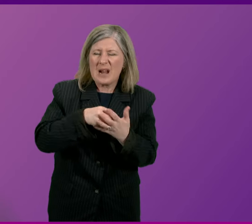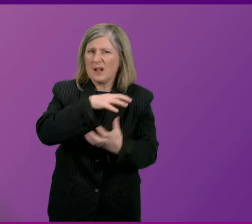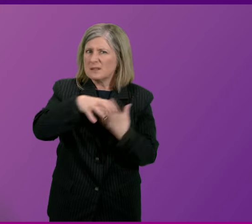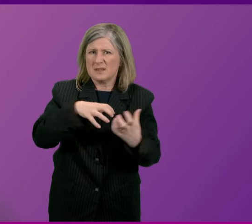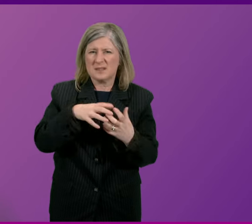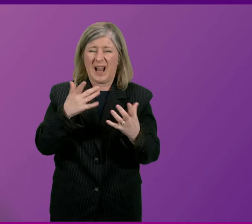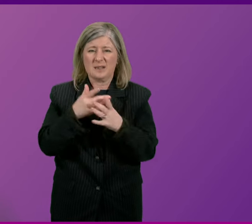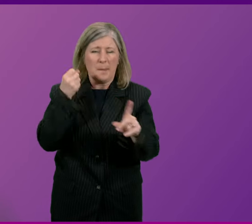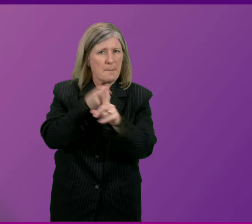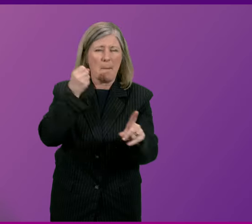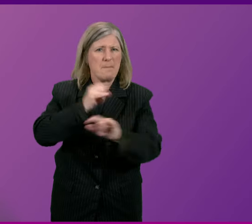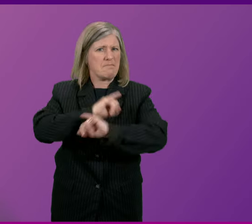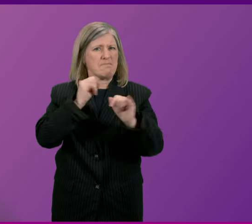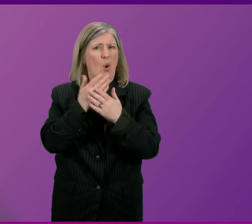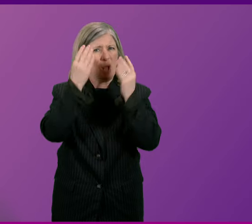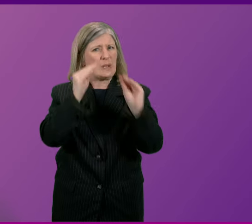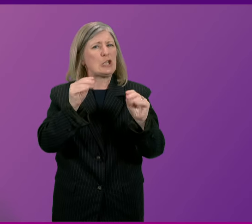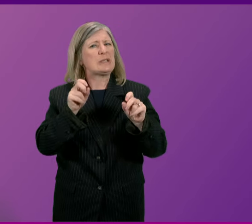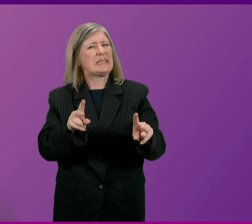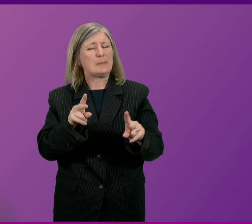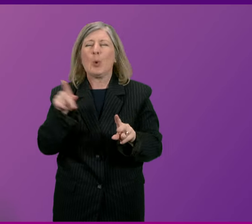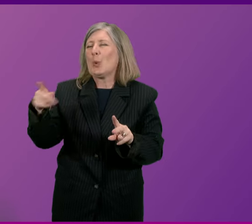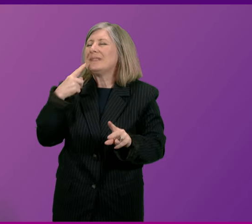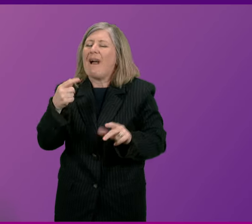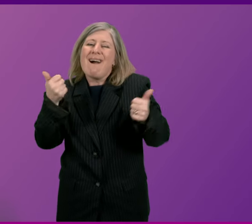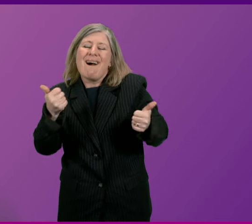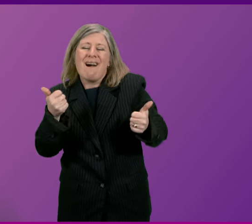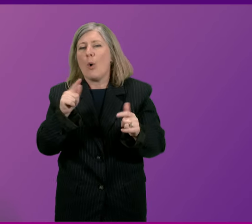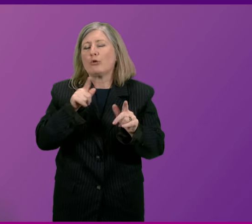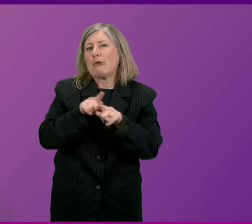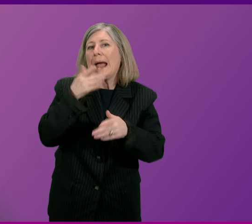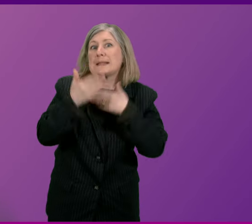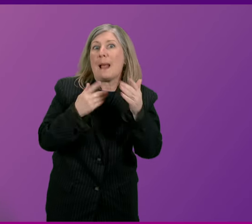give us warm words or try to explain away the Government’s record. He should tell the pupils,